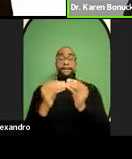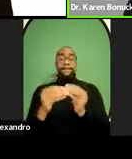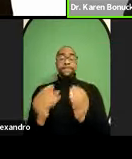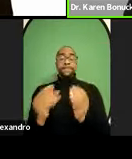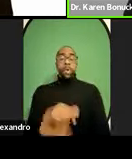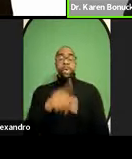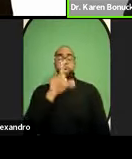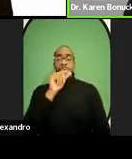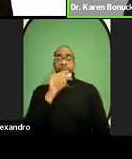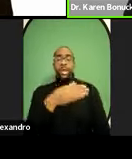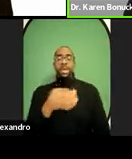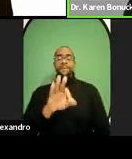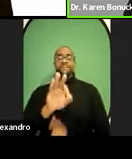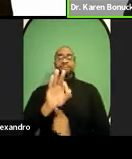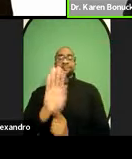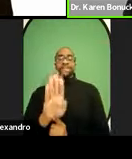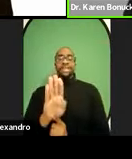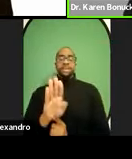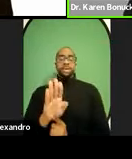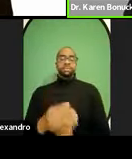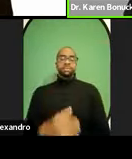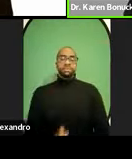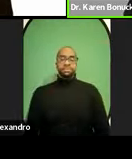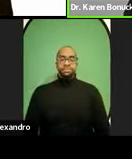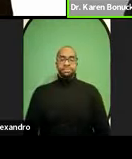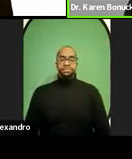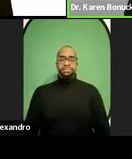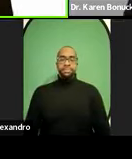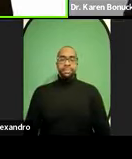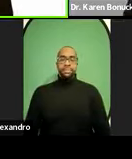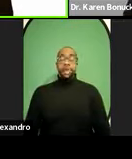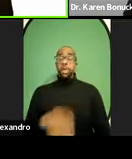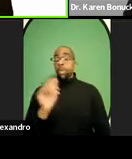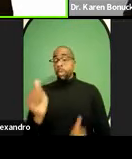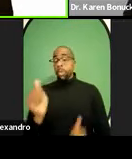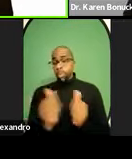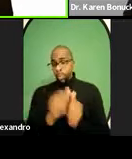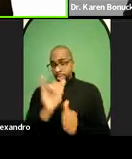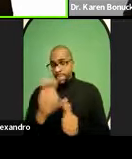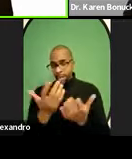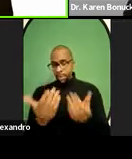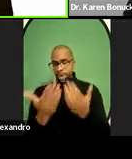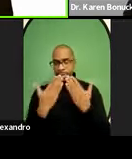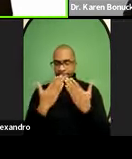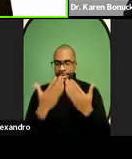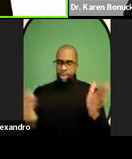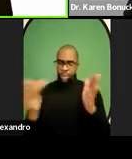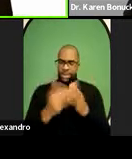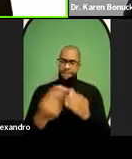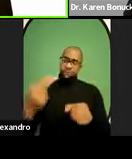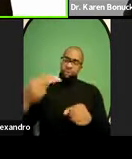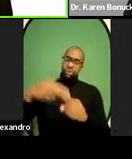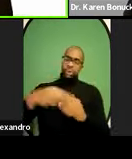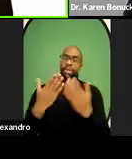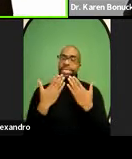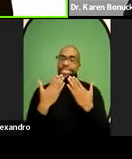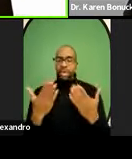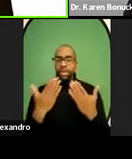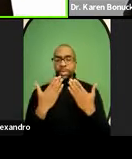re many this information and more re many this information and more on re many this information and more on our Twitter and facebook channels and with that I want to thank you again for joining.